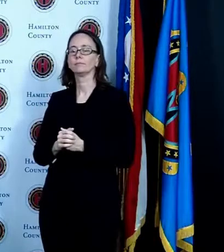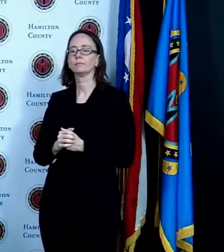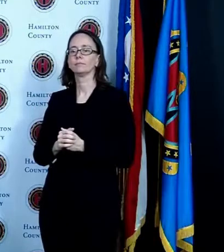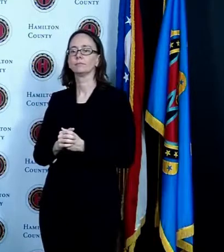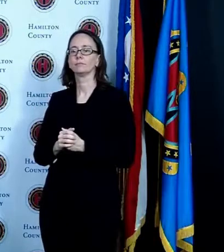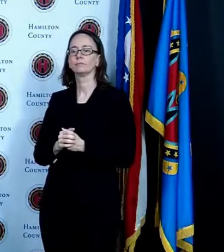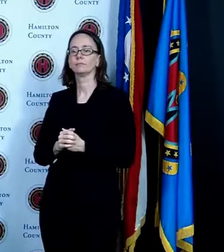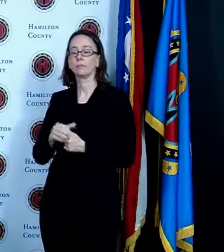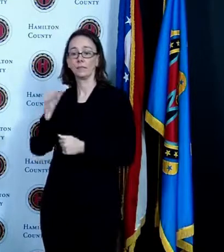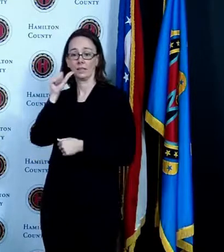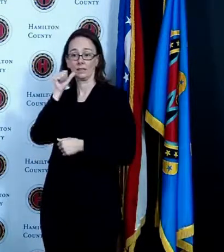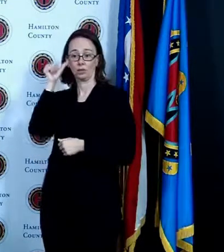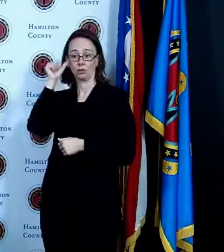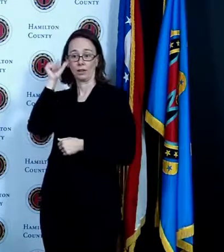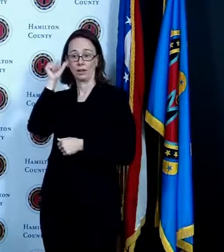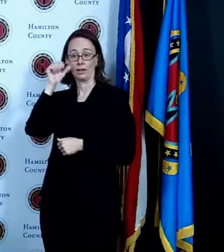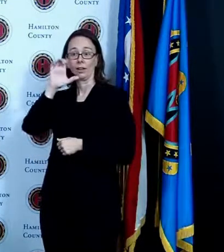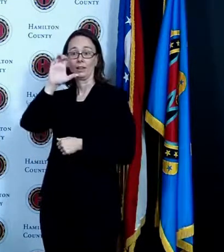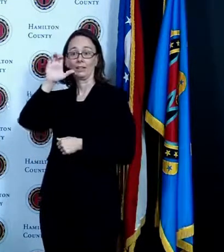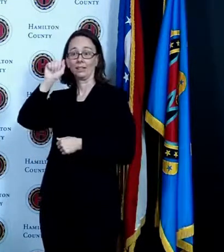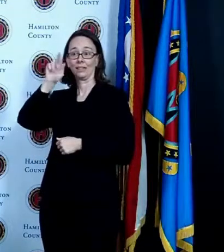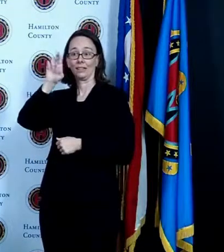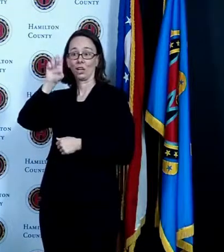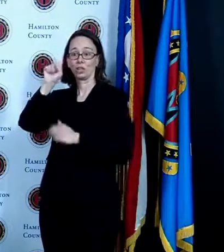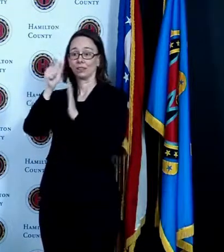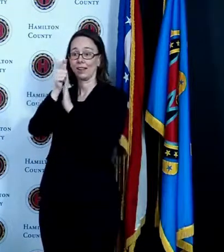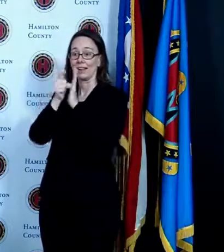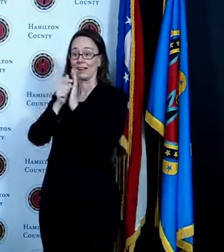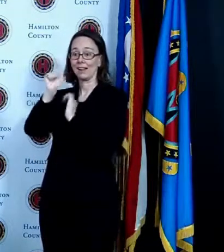Act funding so as you know these are the dollars that came down from the federal